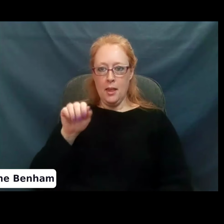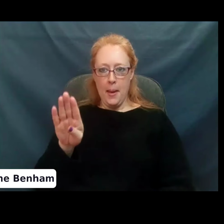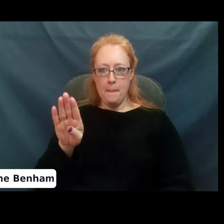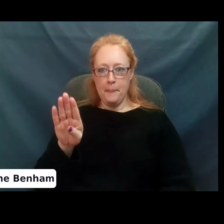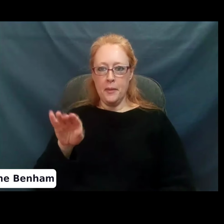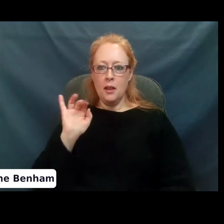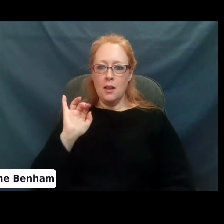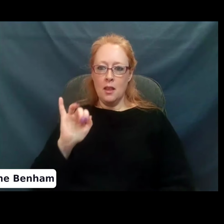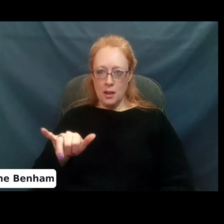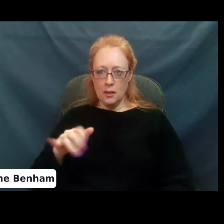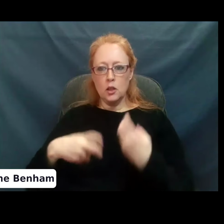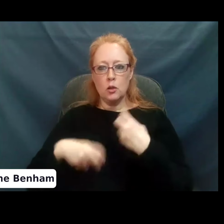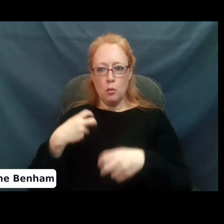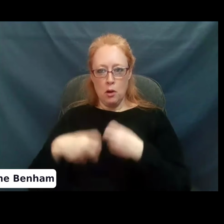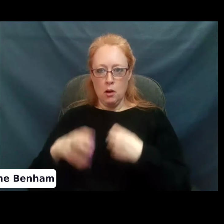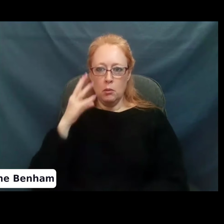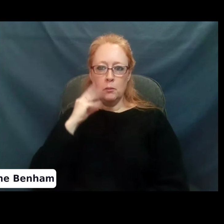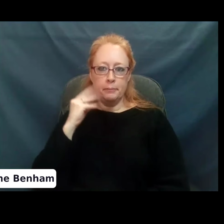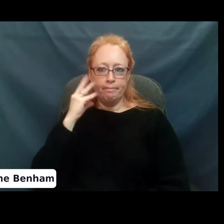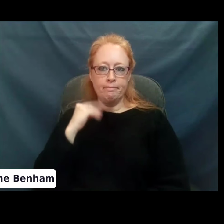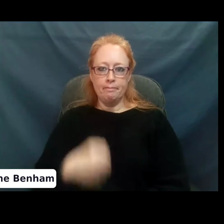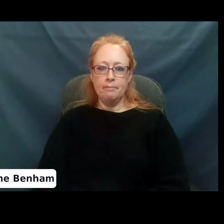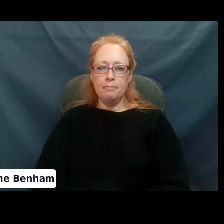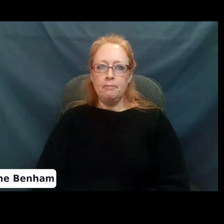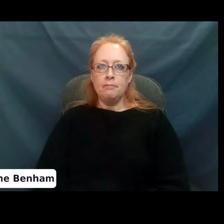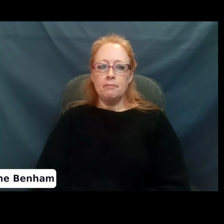So printing the tactile tokens is going to require some time from our innovation lab.